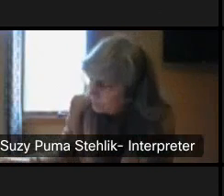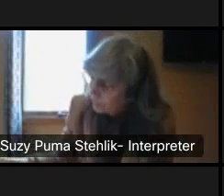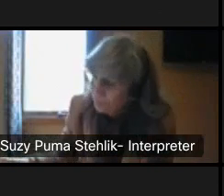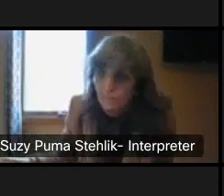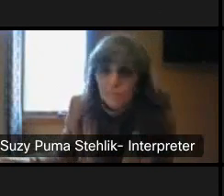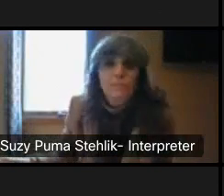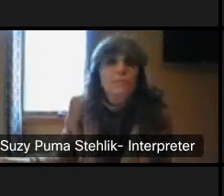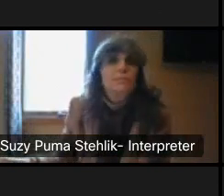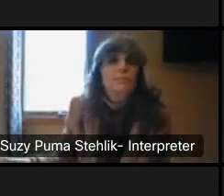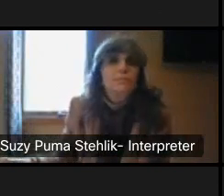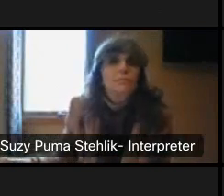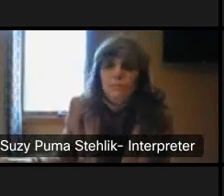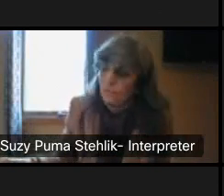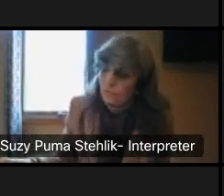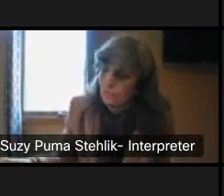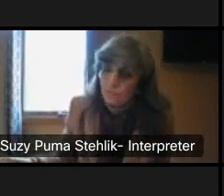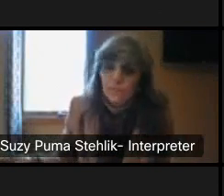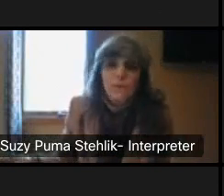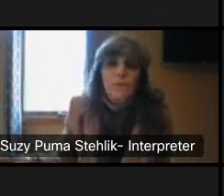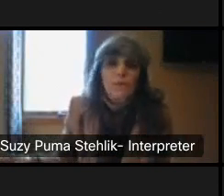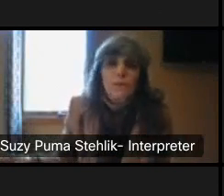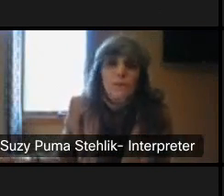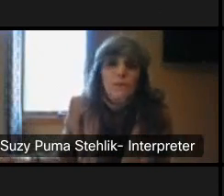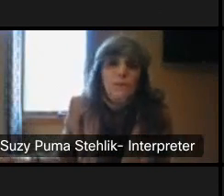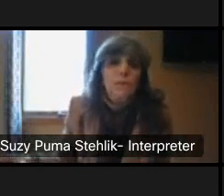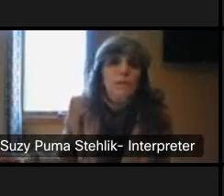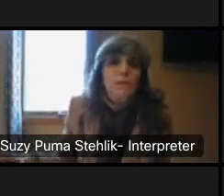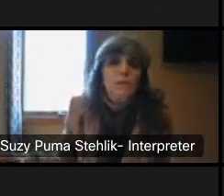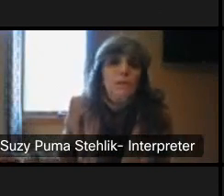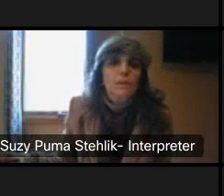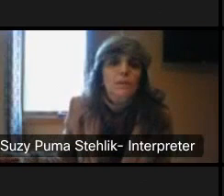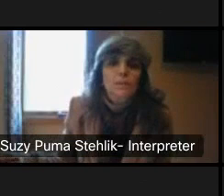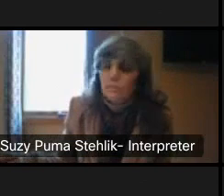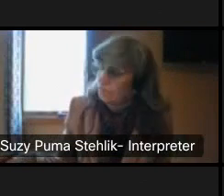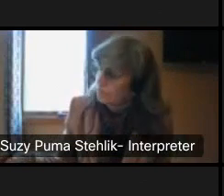33 main hearing room 1st for service.